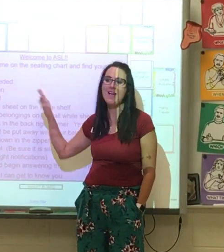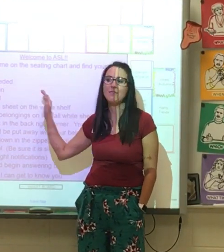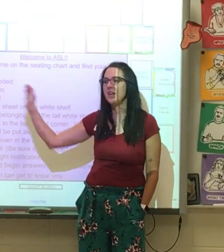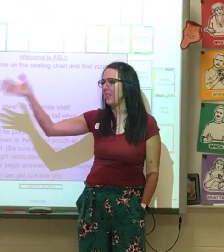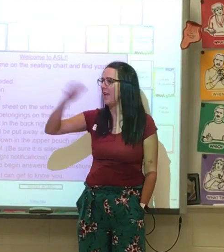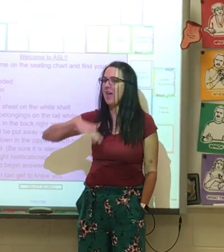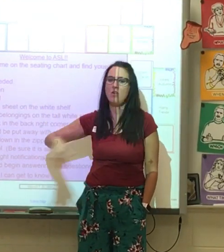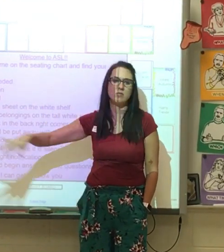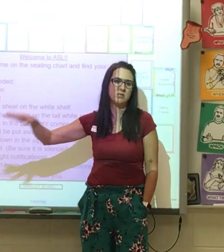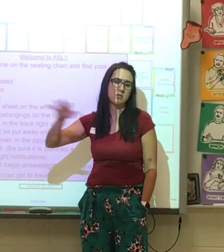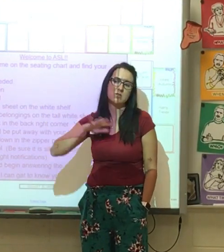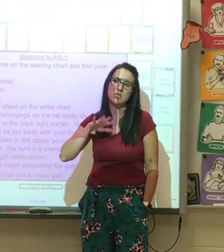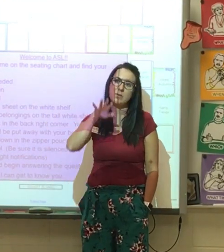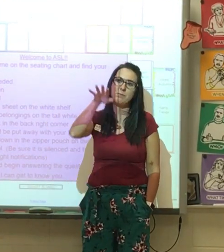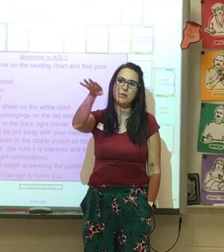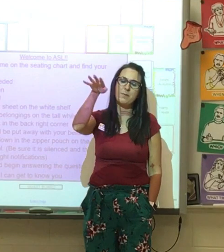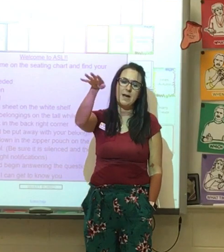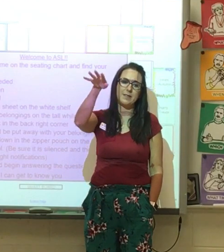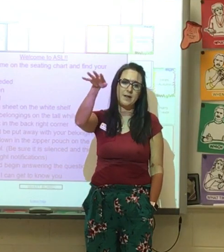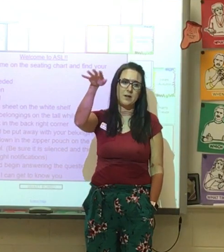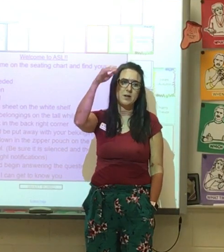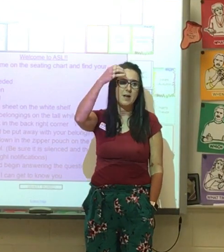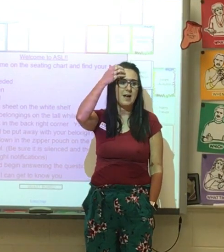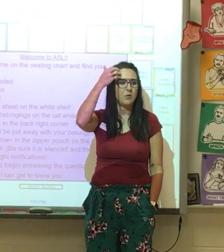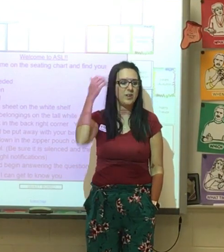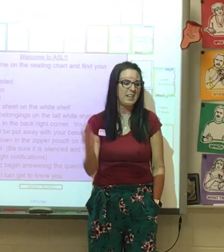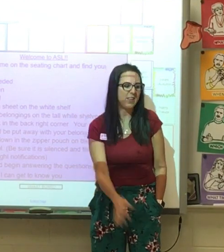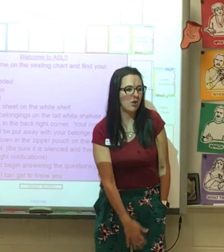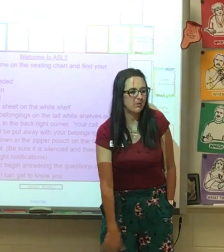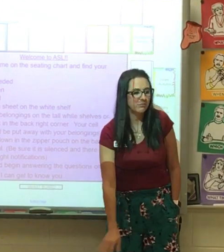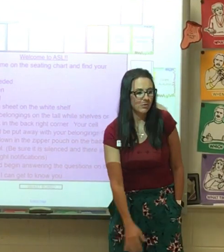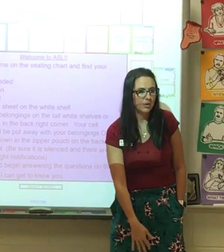everything else should be put back there I don't want anything on the floor